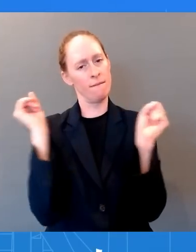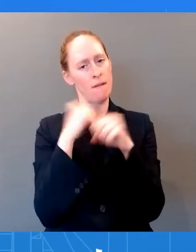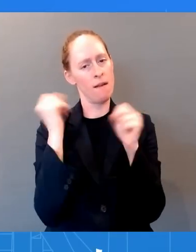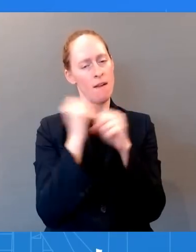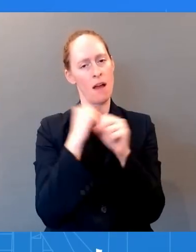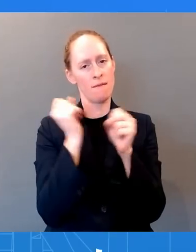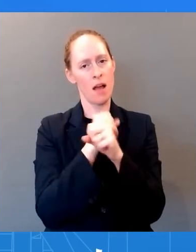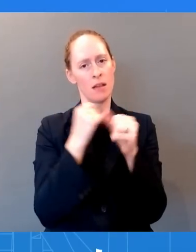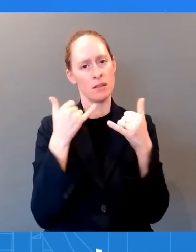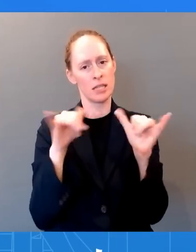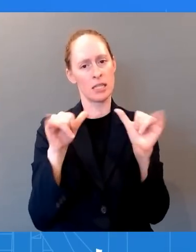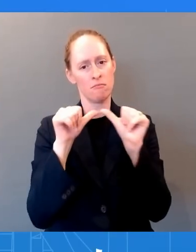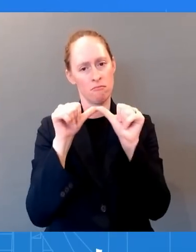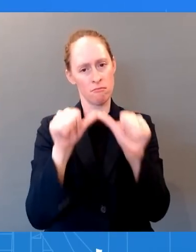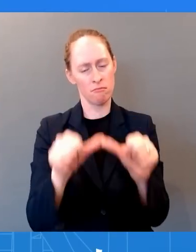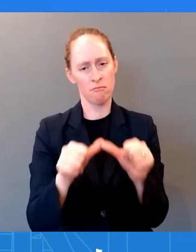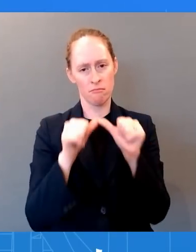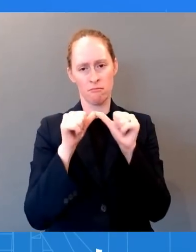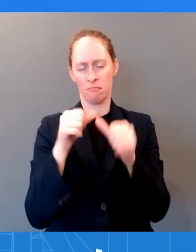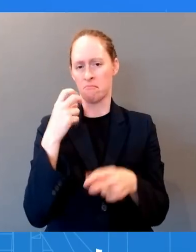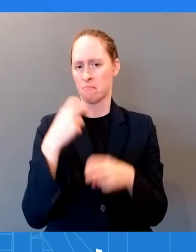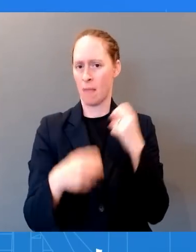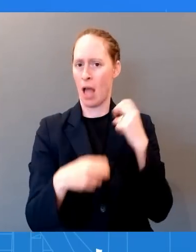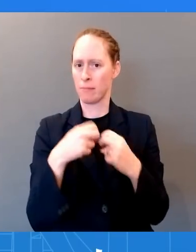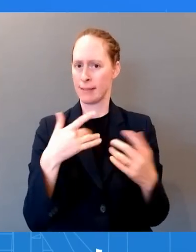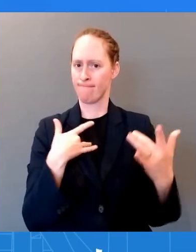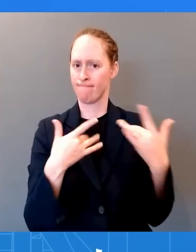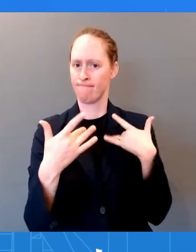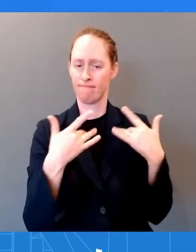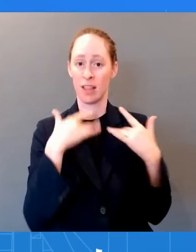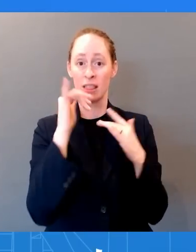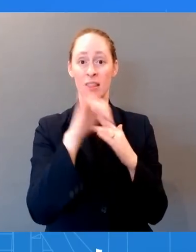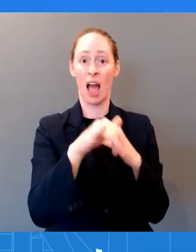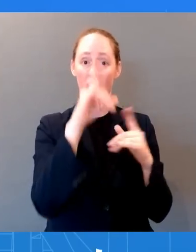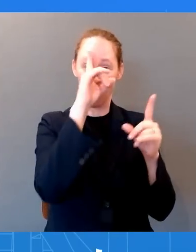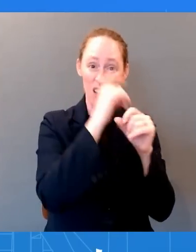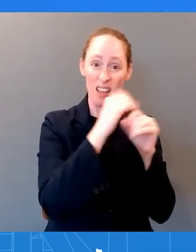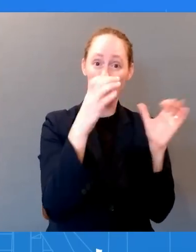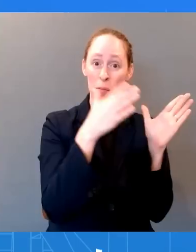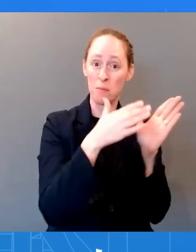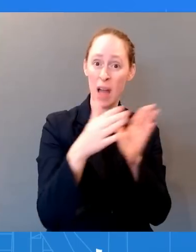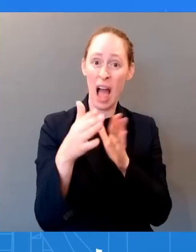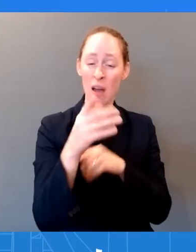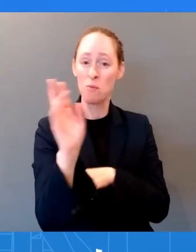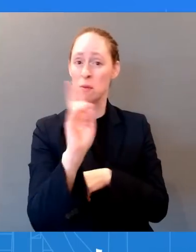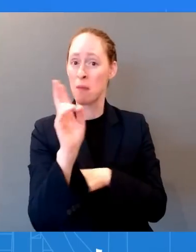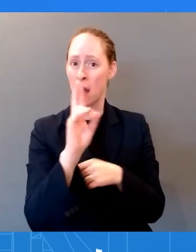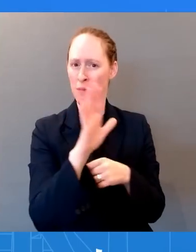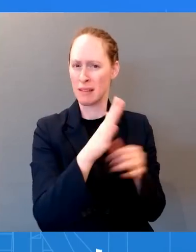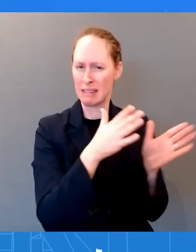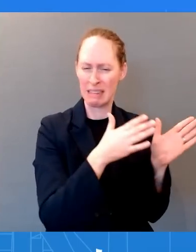The Department of Justice is looking into it and answering your question. Again, this is -- you know, we refer folks to them.